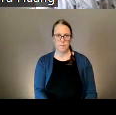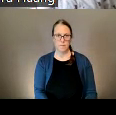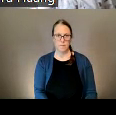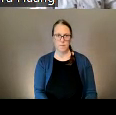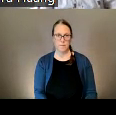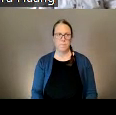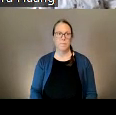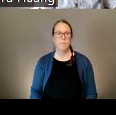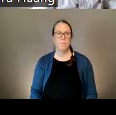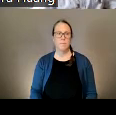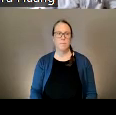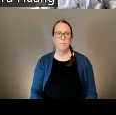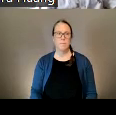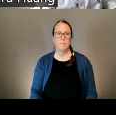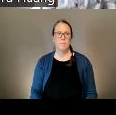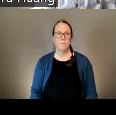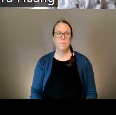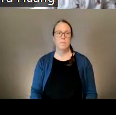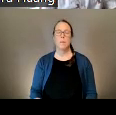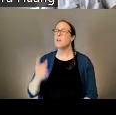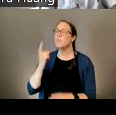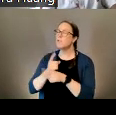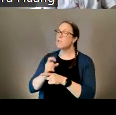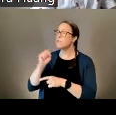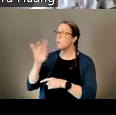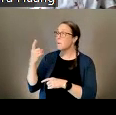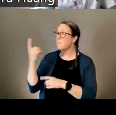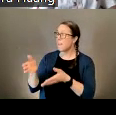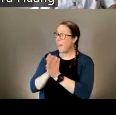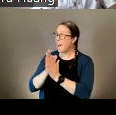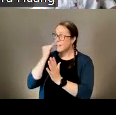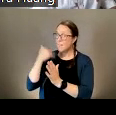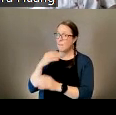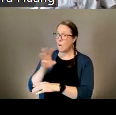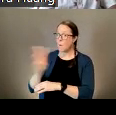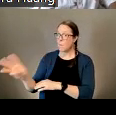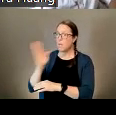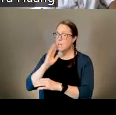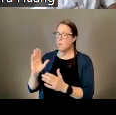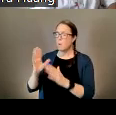that would kind of simulate a screen reader. There's not at least not that I know of,